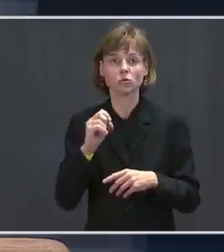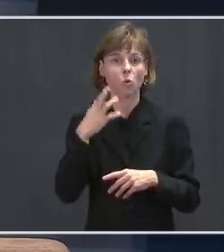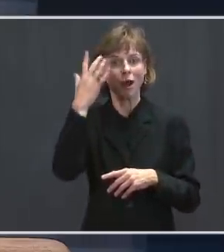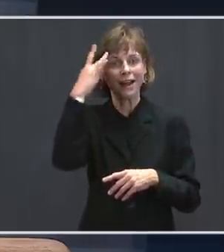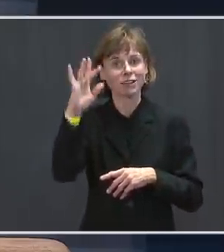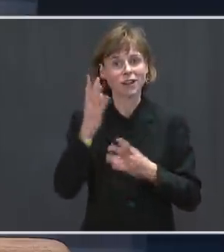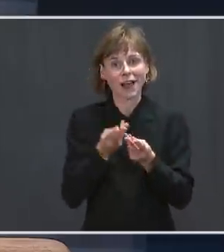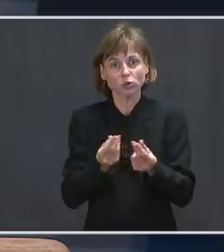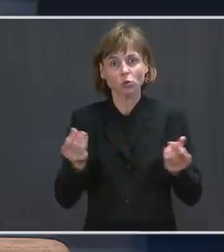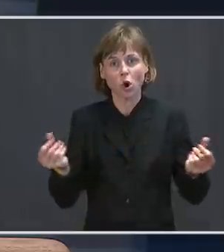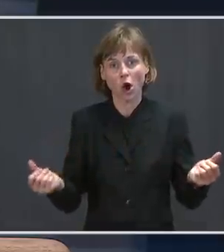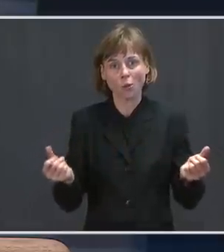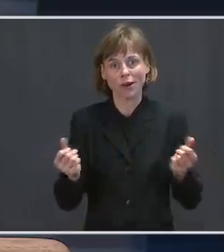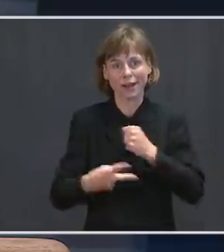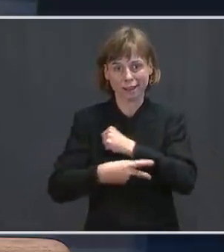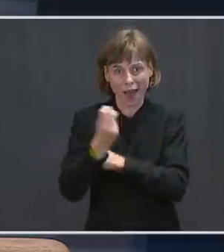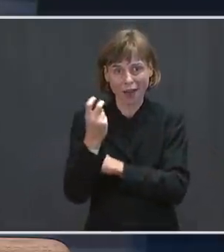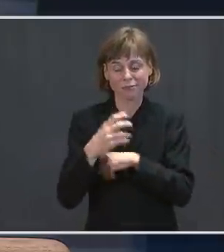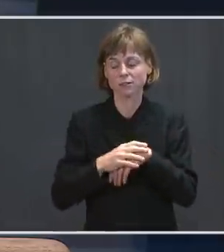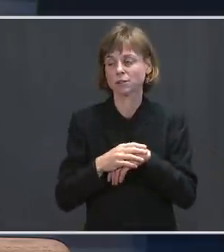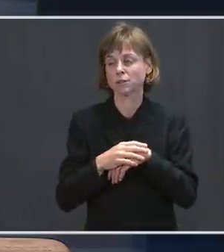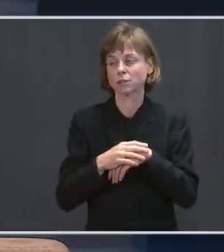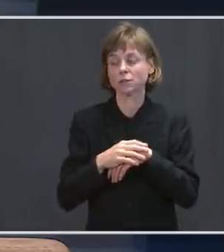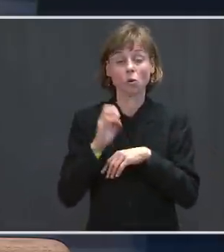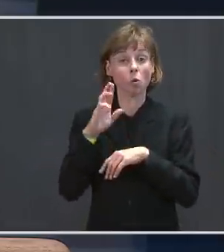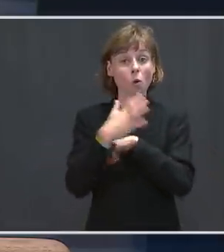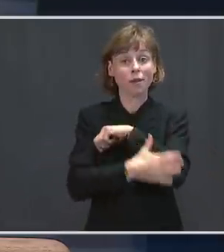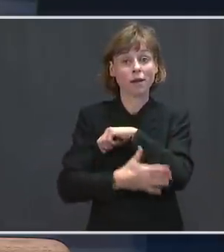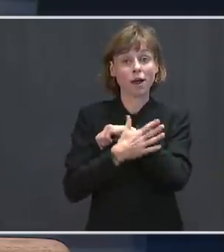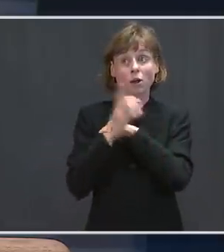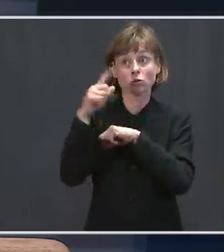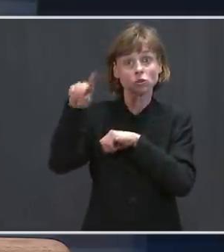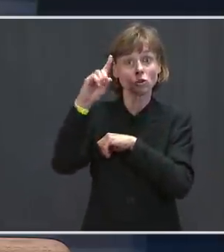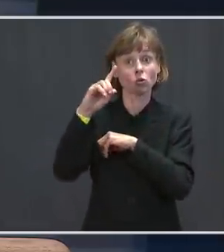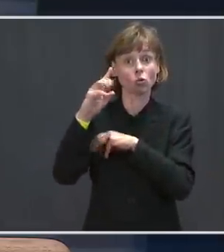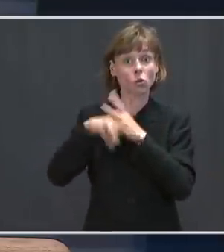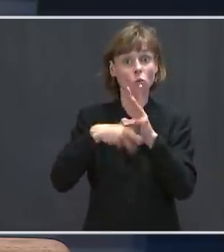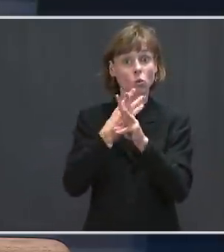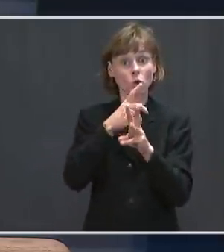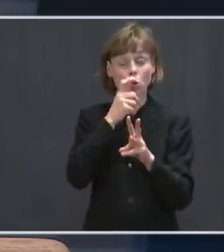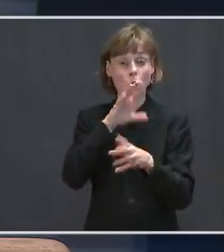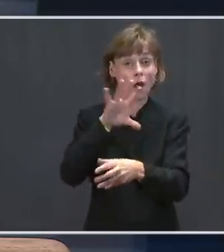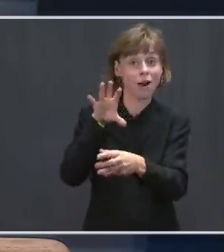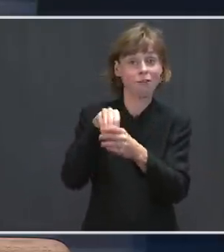or the countries across the world who have engaged in problematic currency practices,